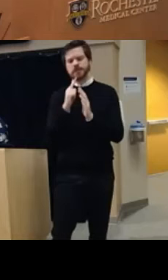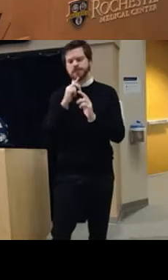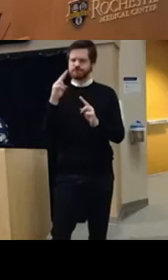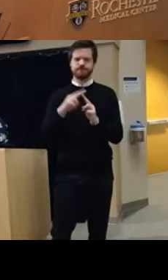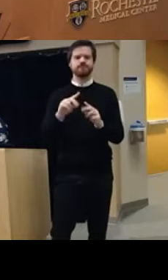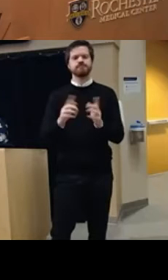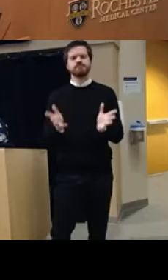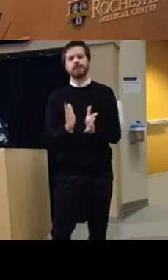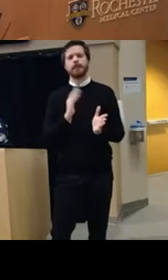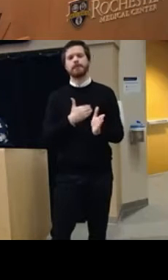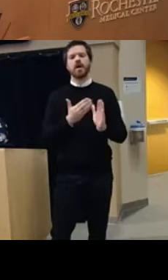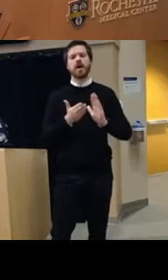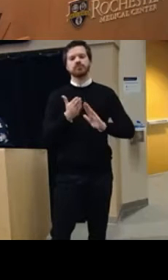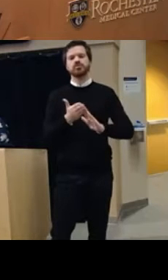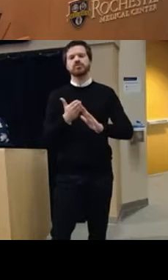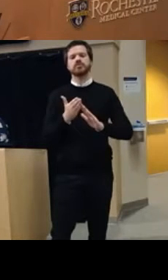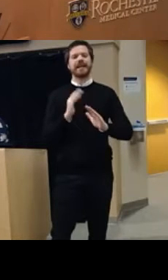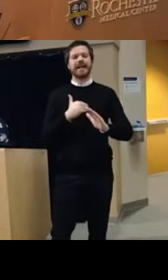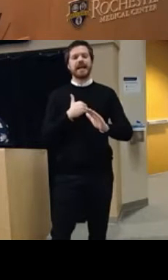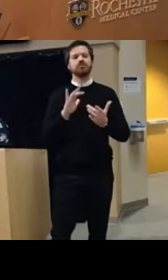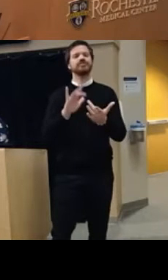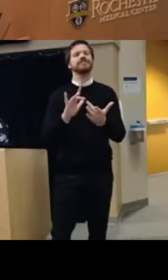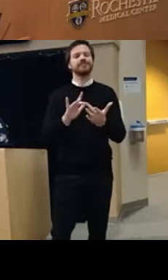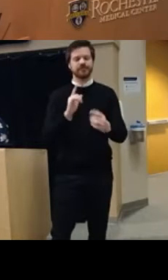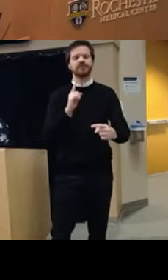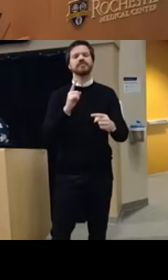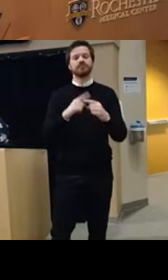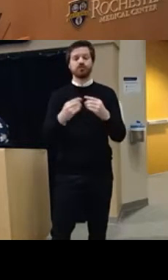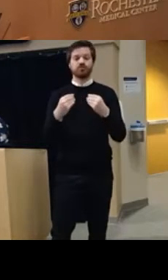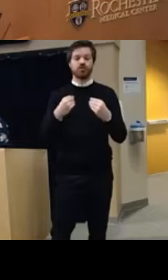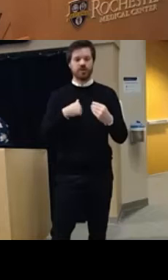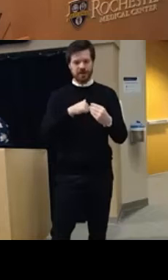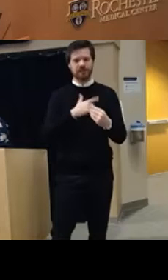our operations and extending our reach and she's also taugh us all how to be a lot more organized